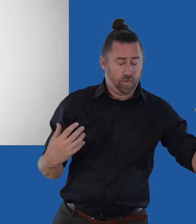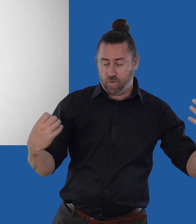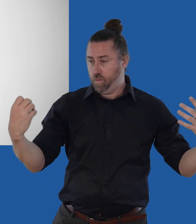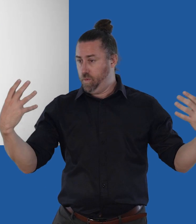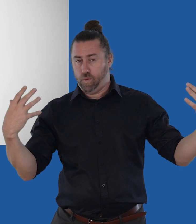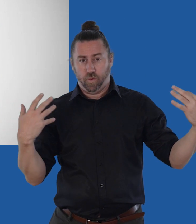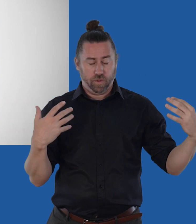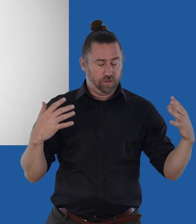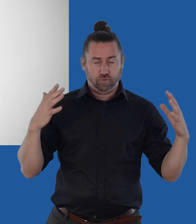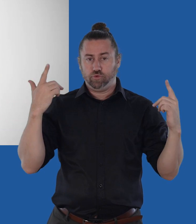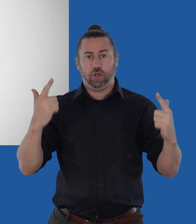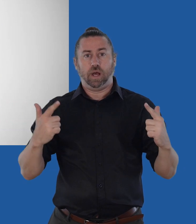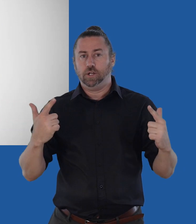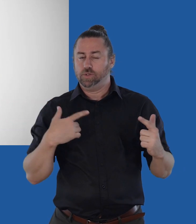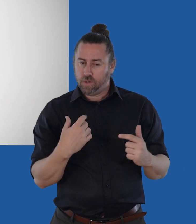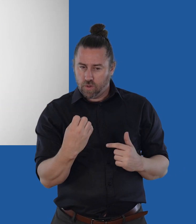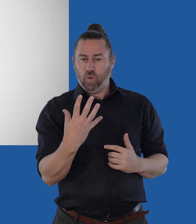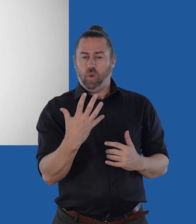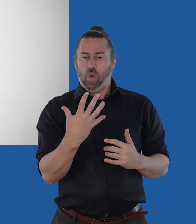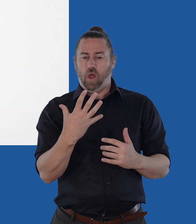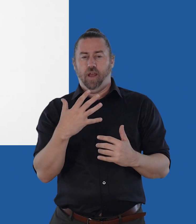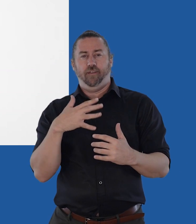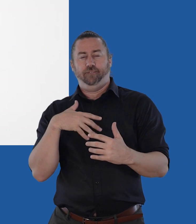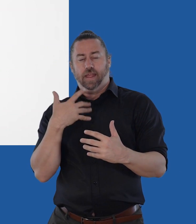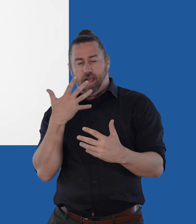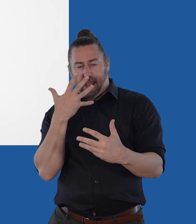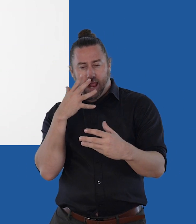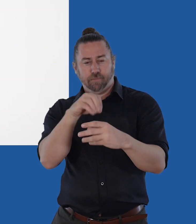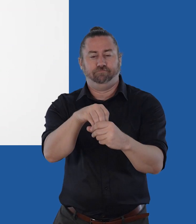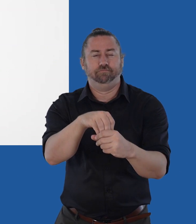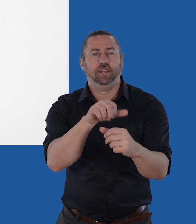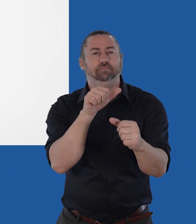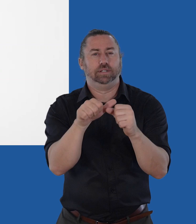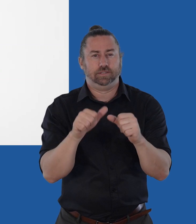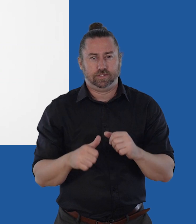We don't want accessibility to be another experience.